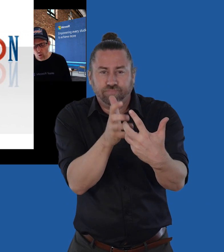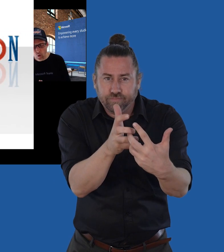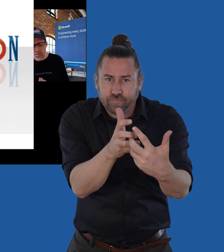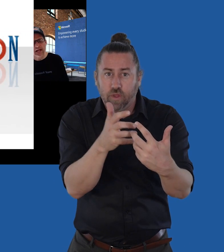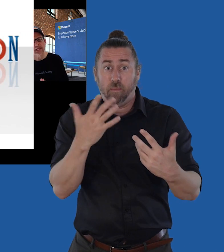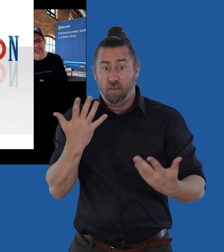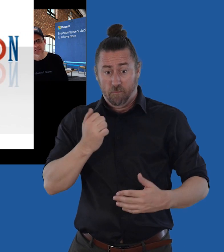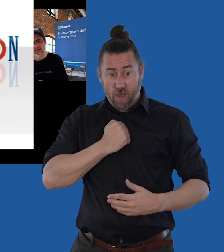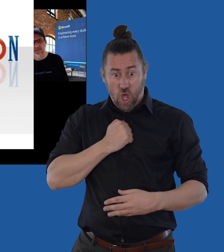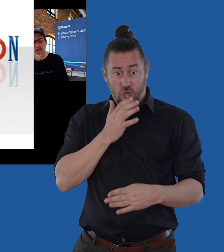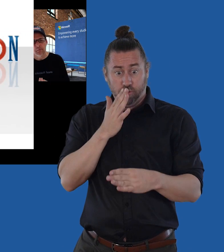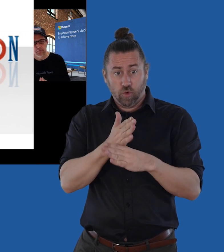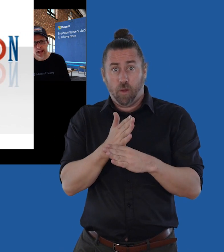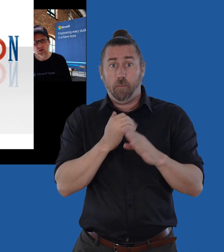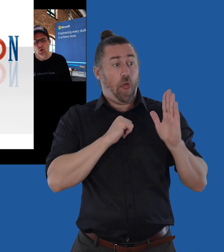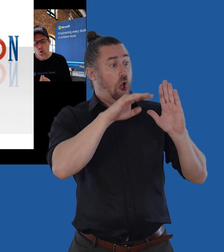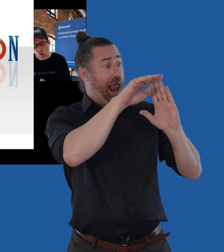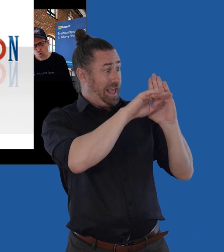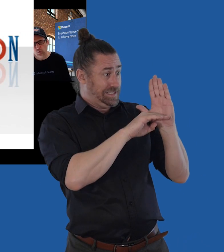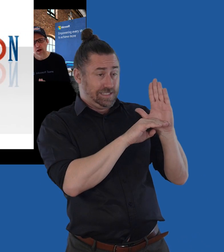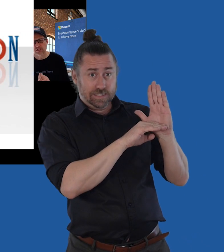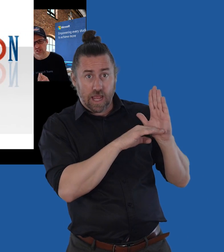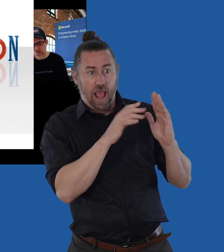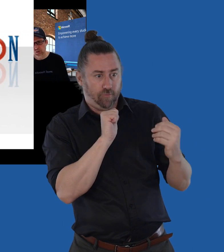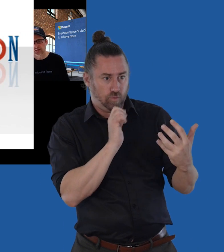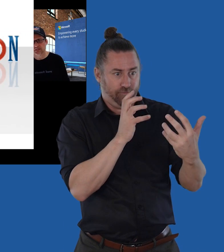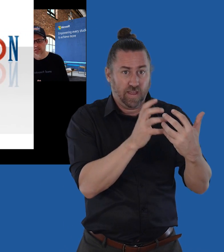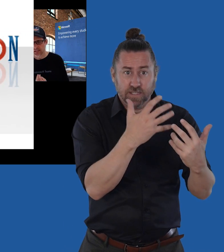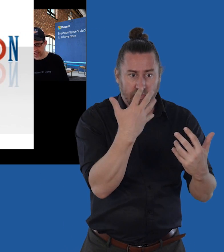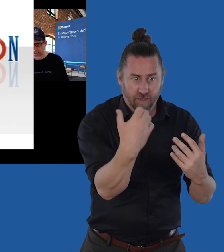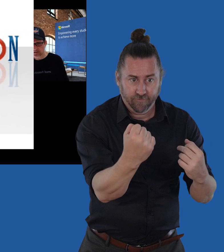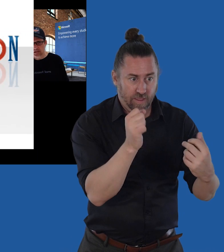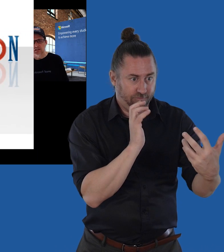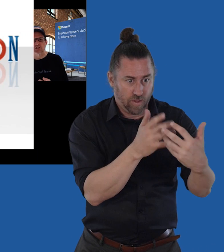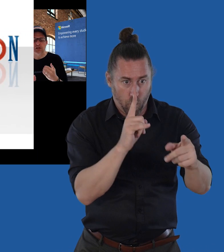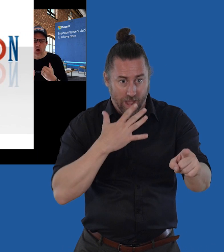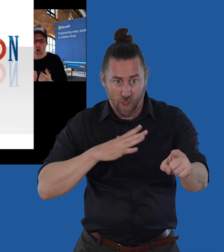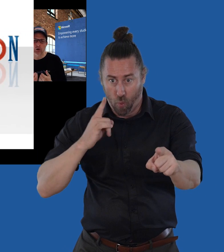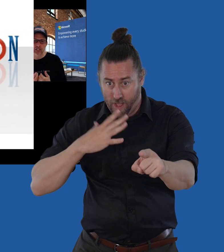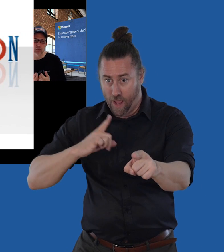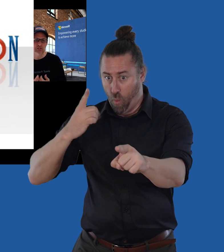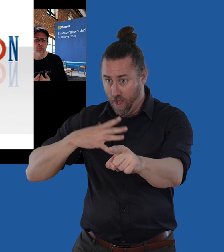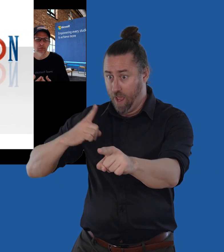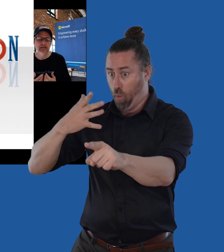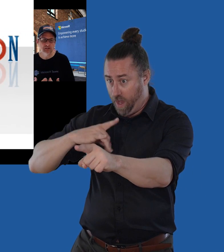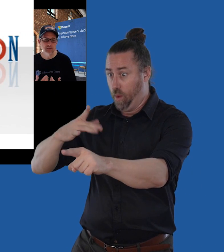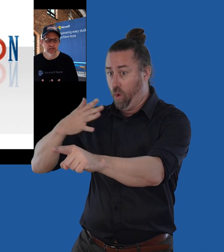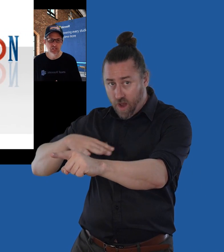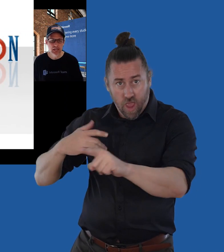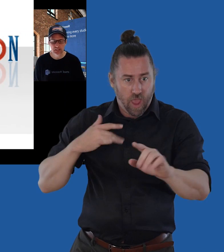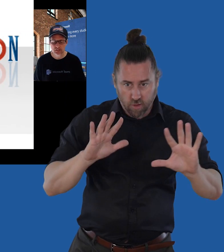all my lessons met all my students' needs. So, the onus was on me to differentiate.